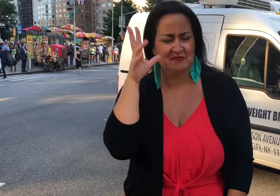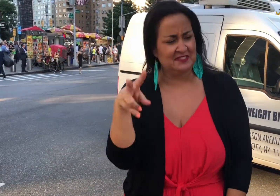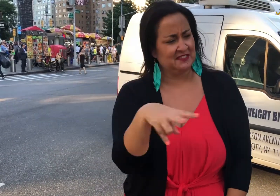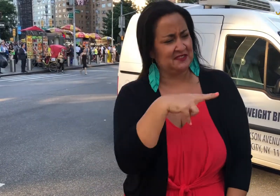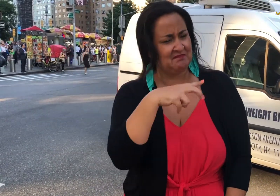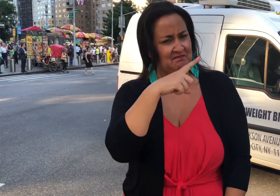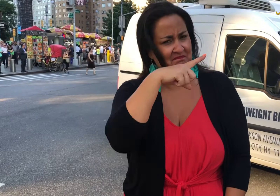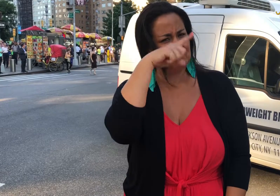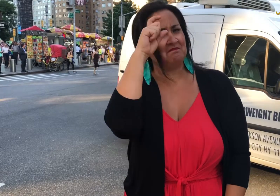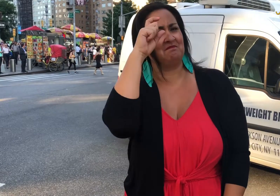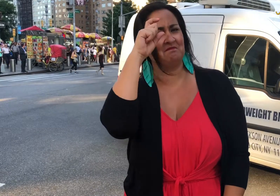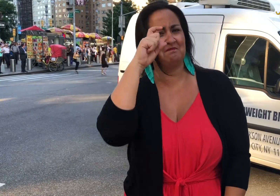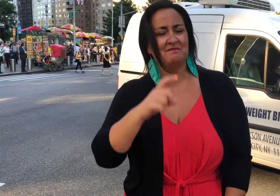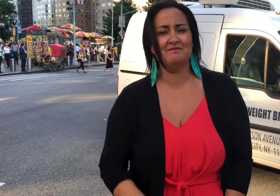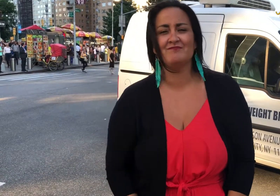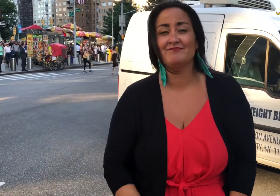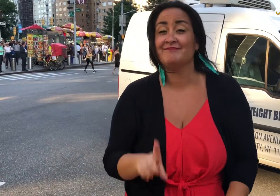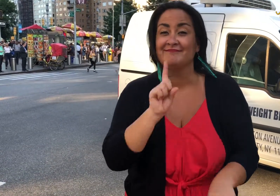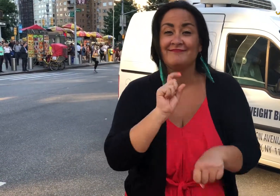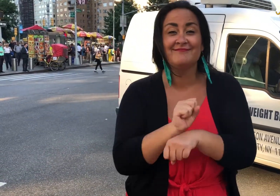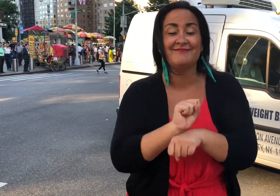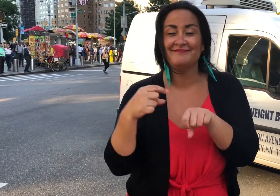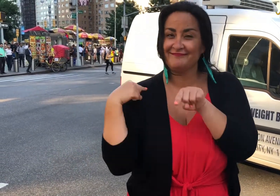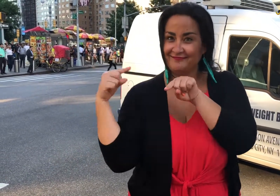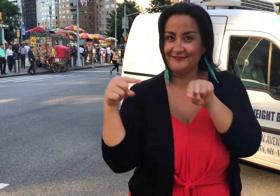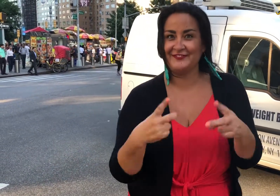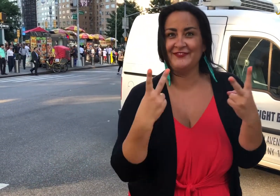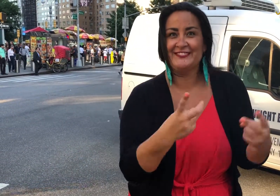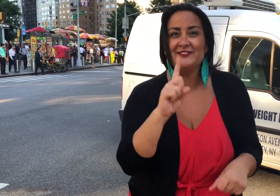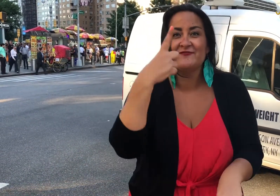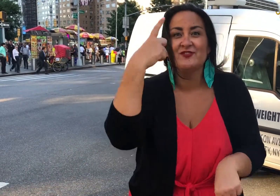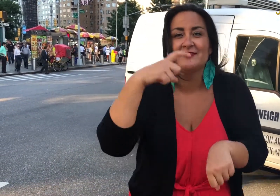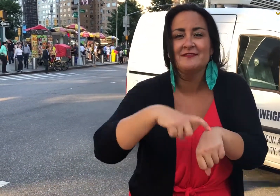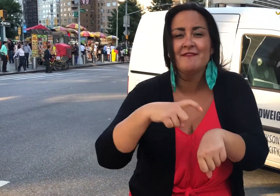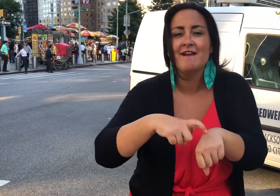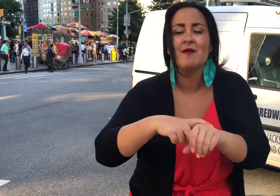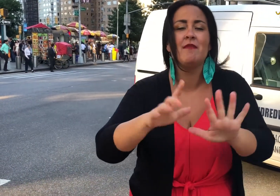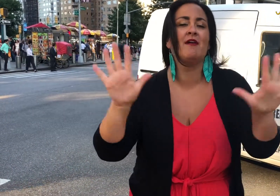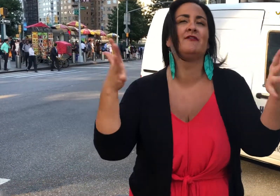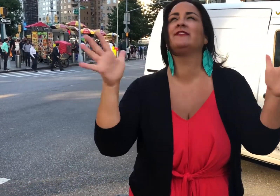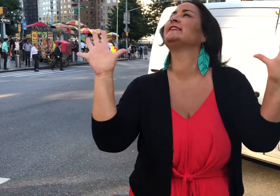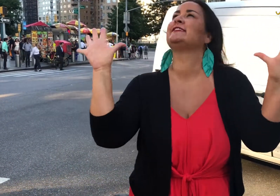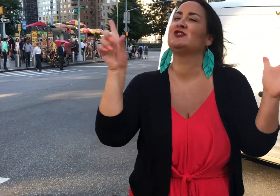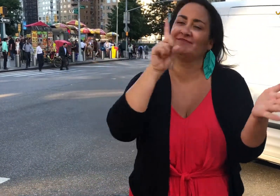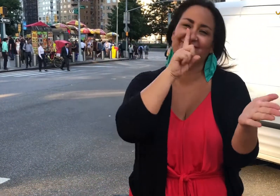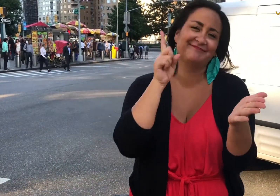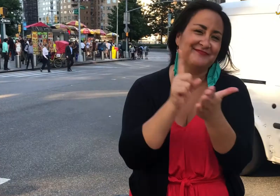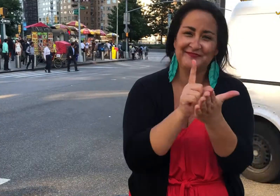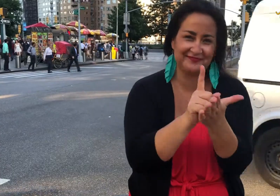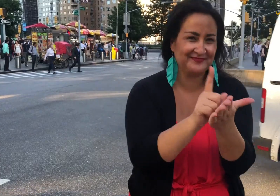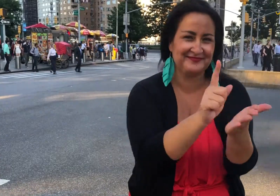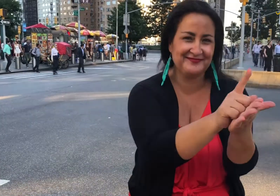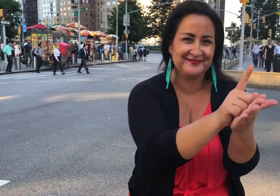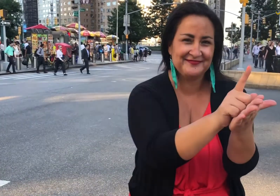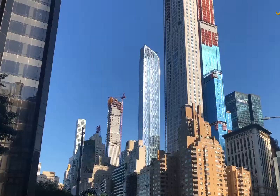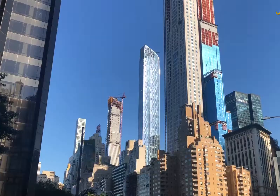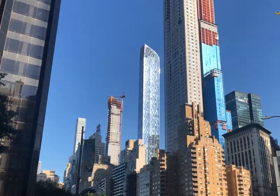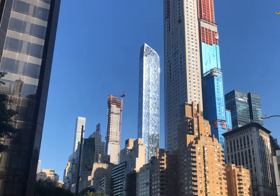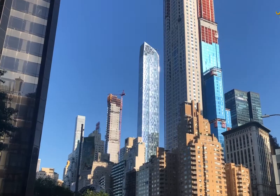I’m going to live in New York City one day. Of course, they were puzzled. I then actually made the trip and, sure enough, it was love at first sight!